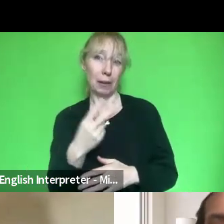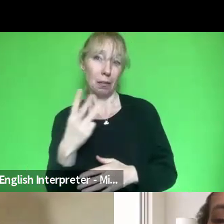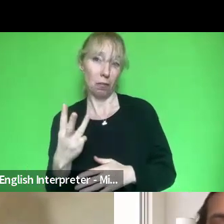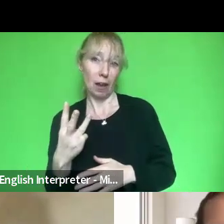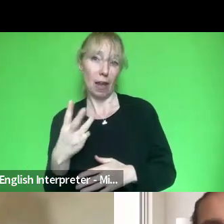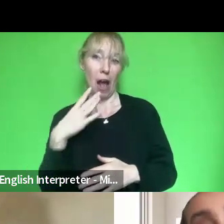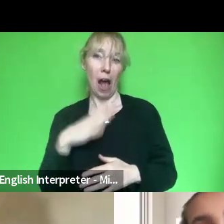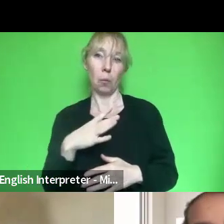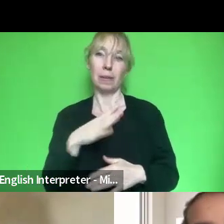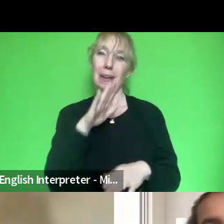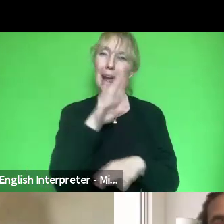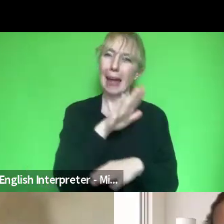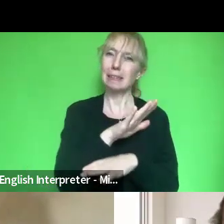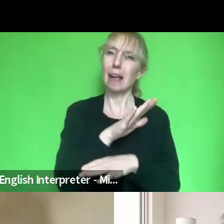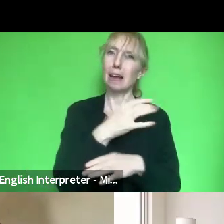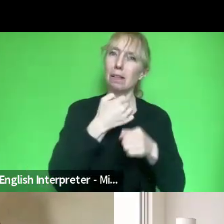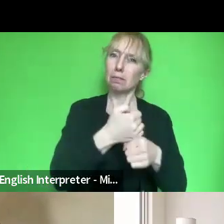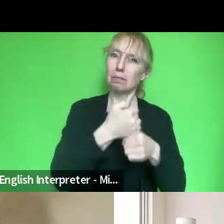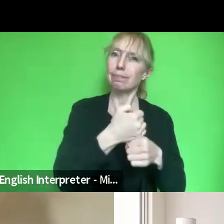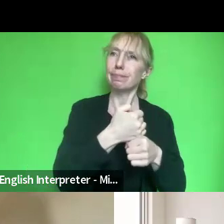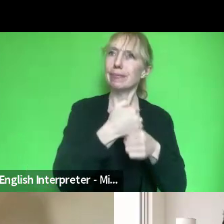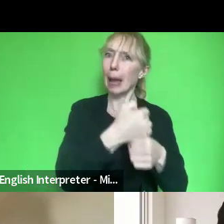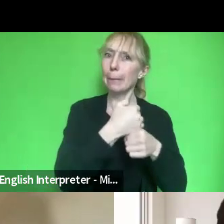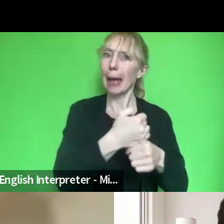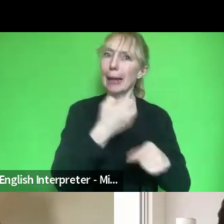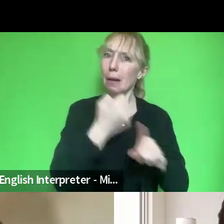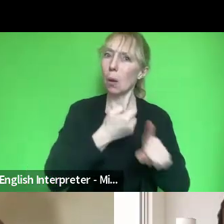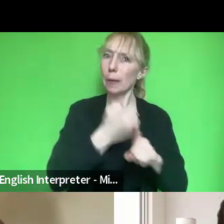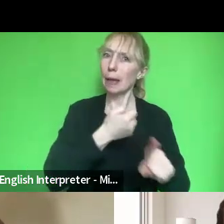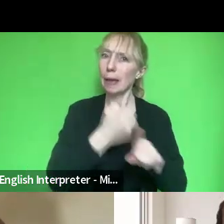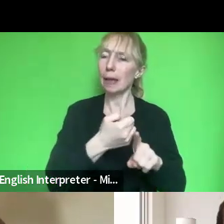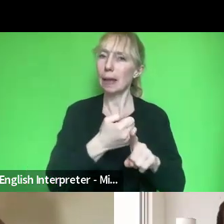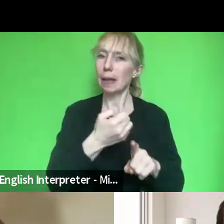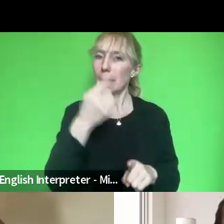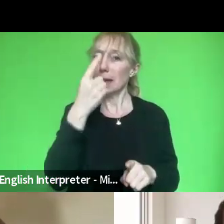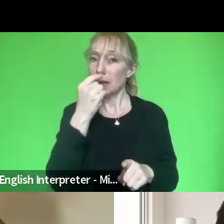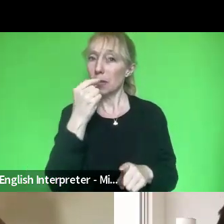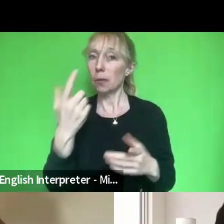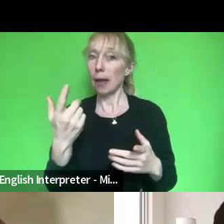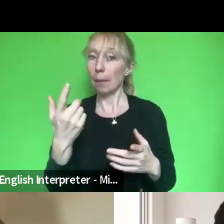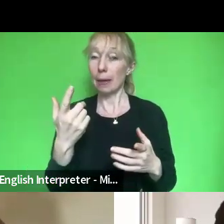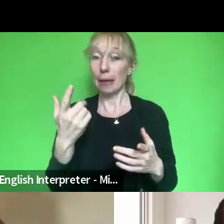external campaigning/lobbying roles as well. What I will say is you can even be a specialist in a particular